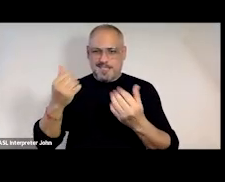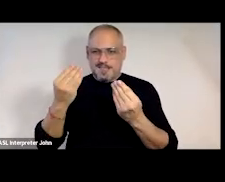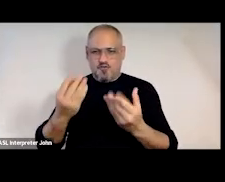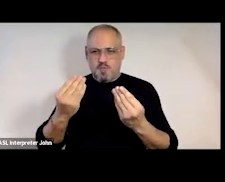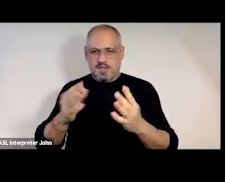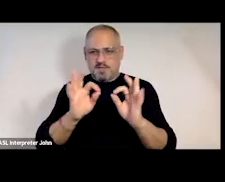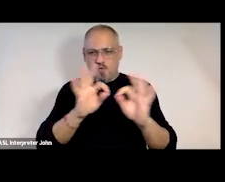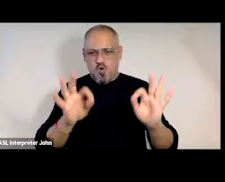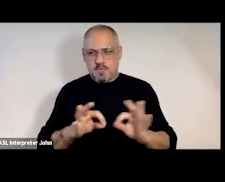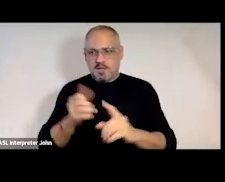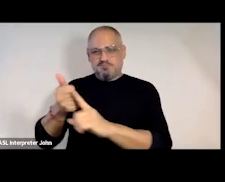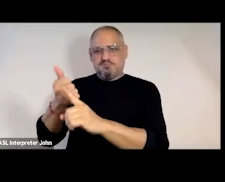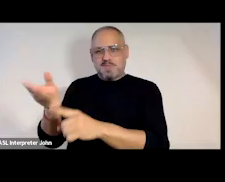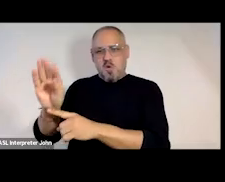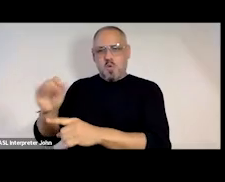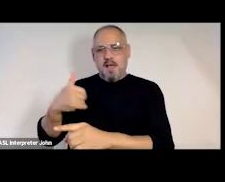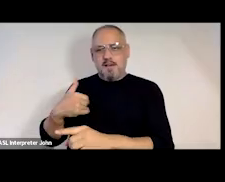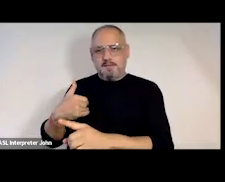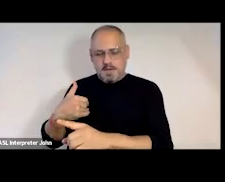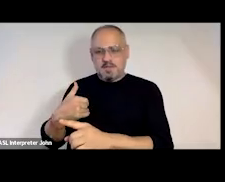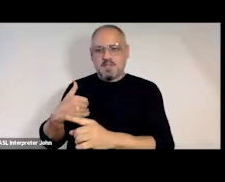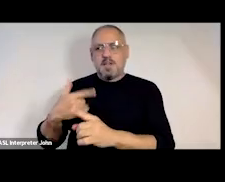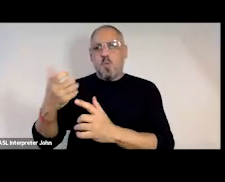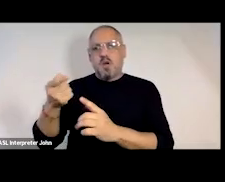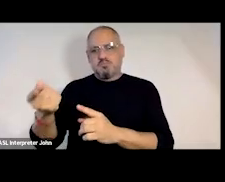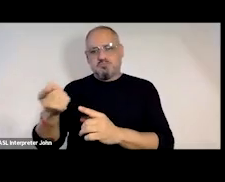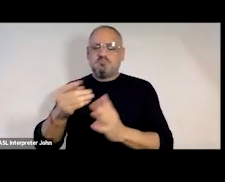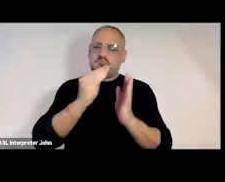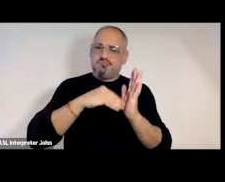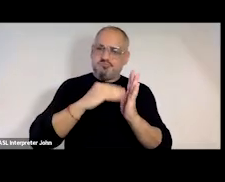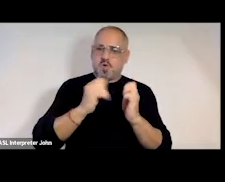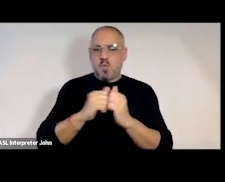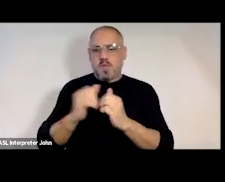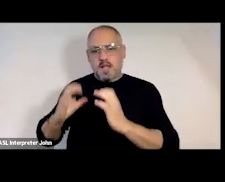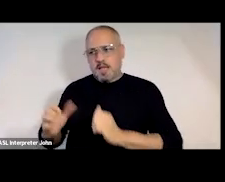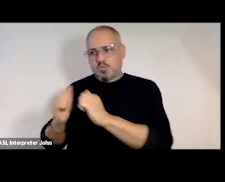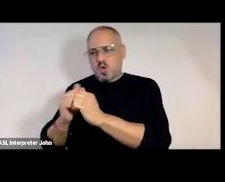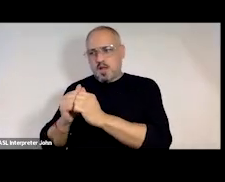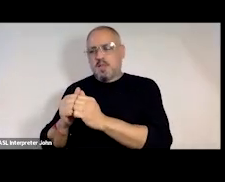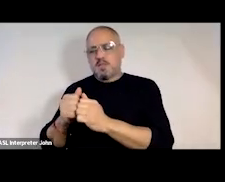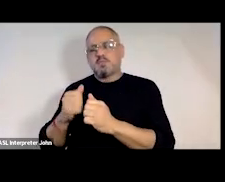They may have their own release of information that they want you to complete with your client while requesting records.